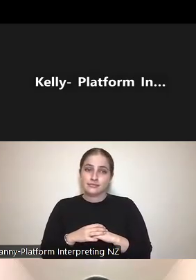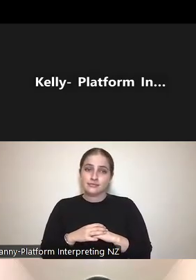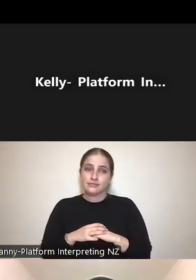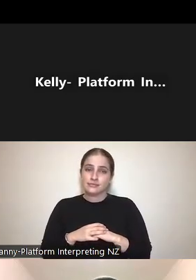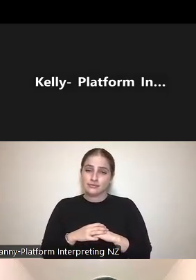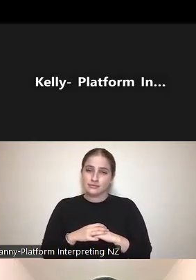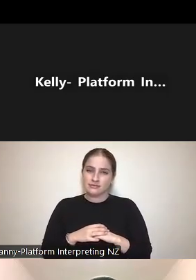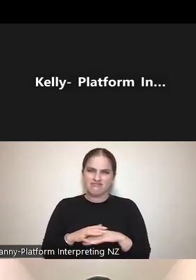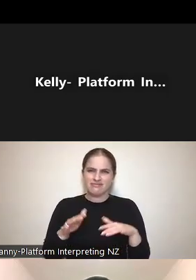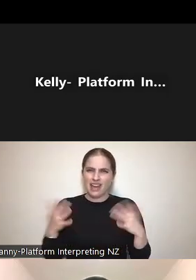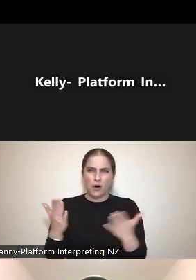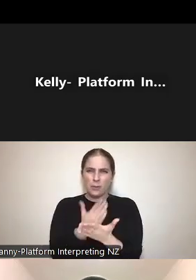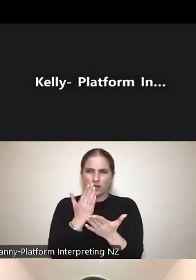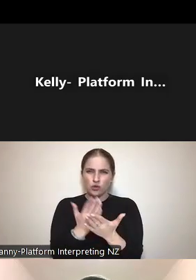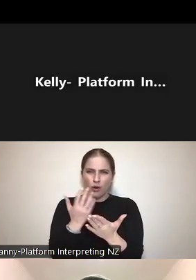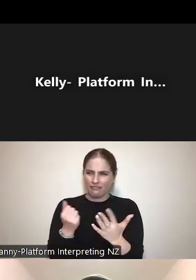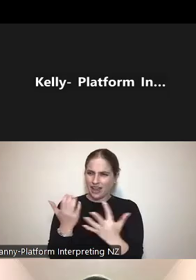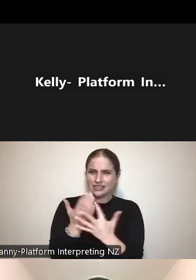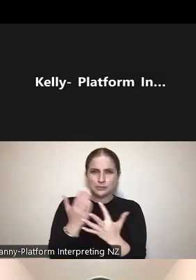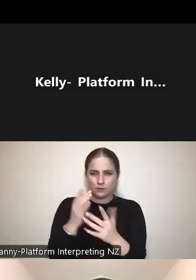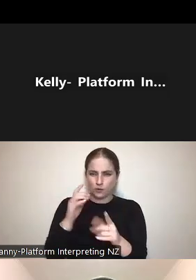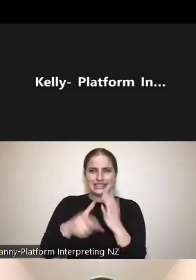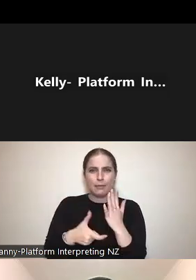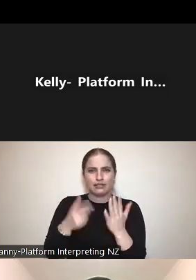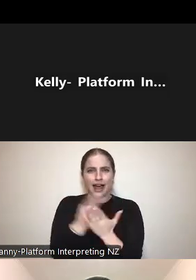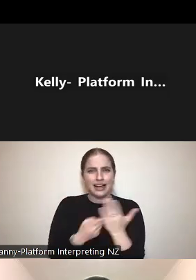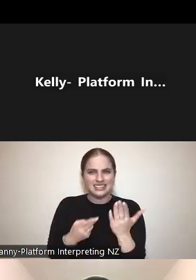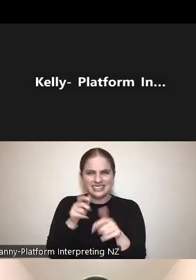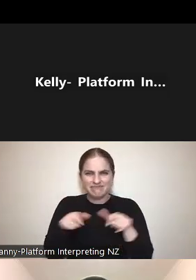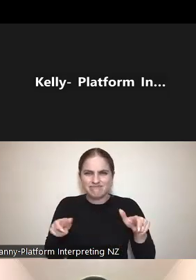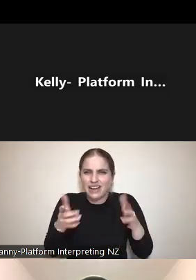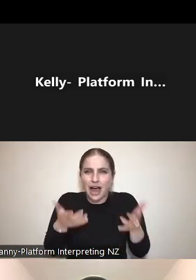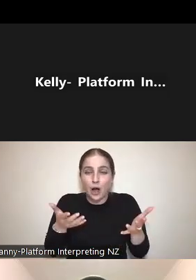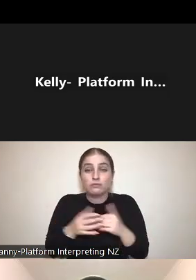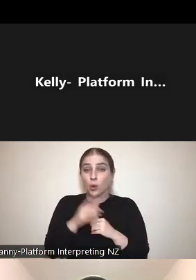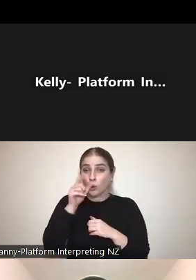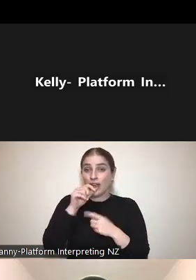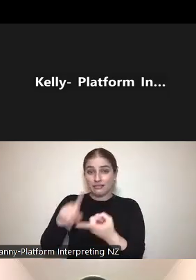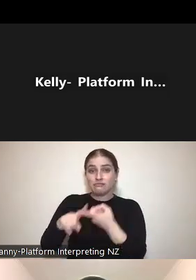artists are hire an access consultant. Hire the disabled artist on a specific